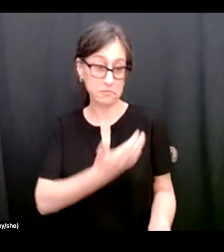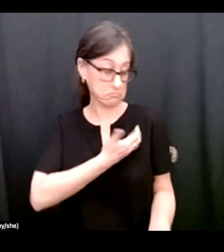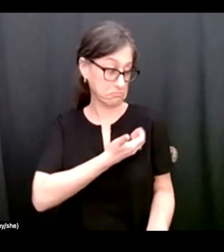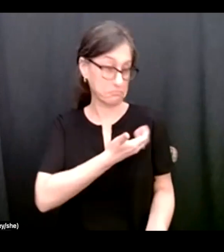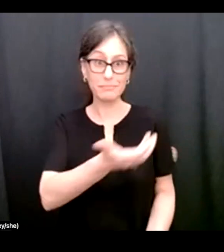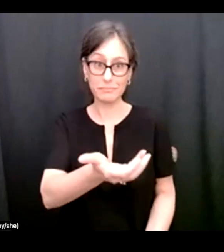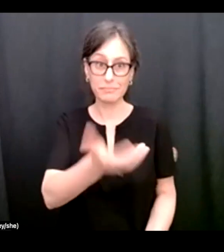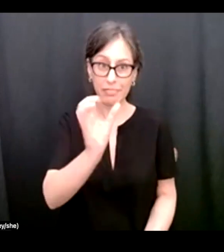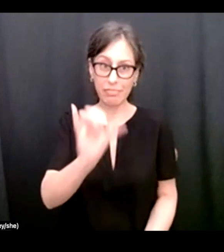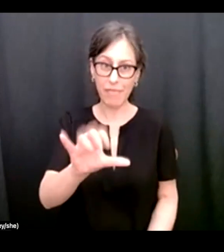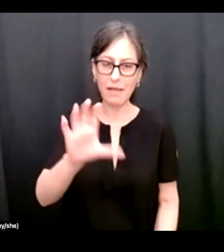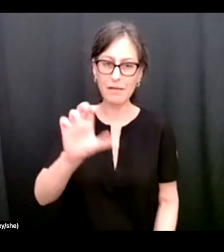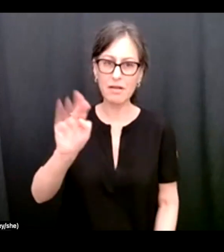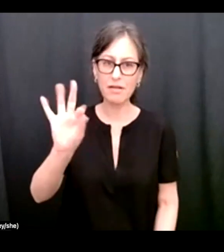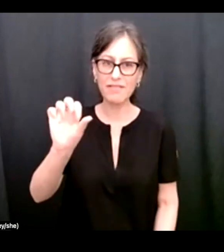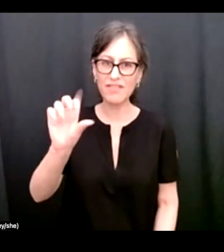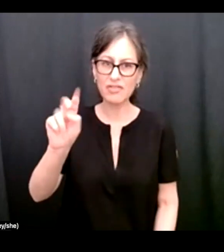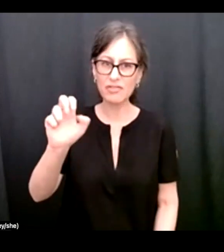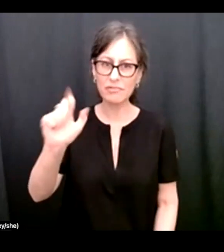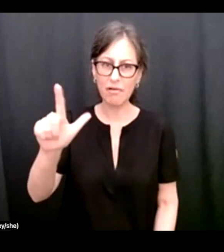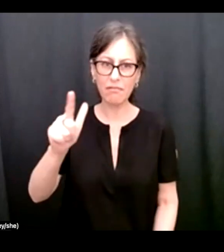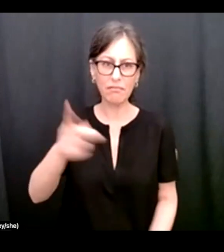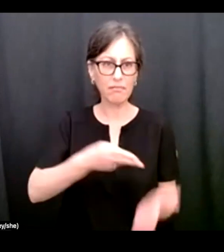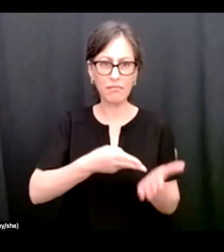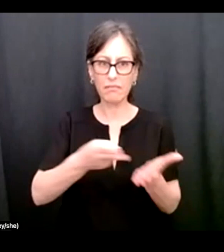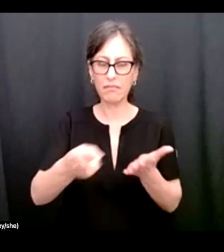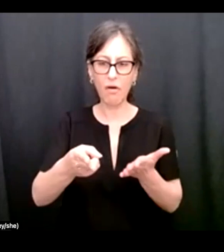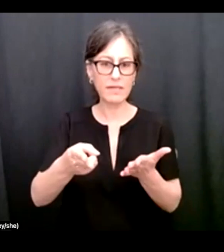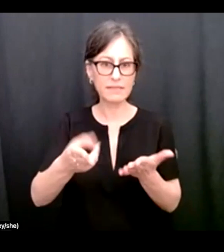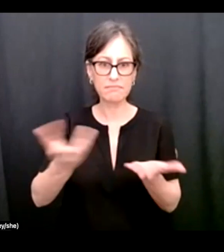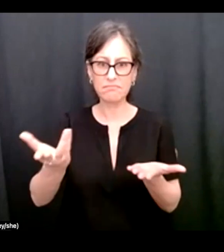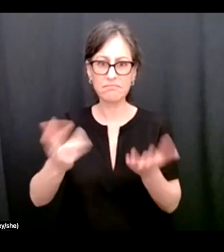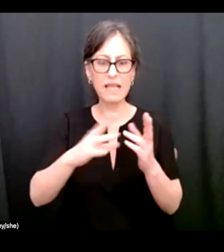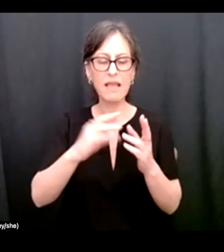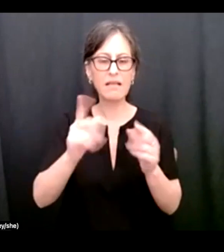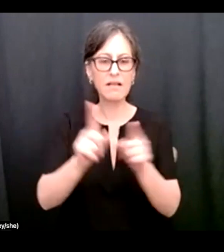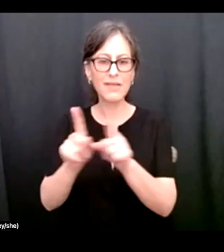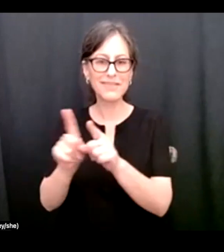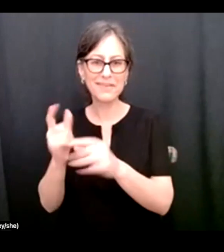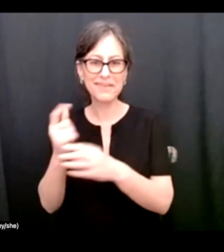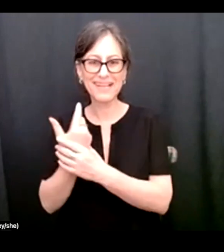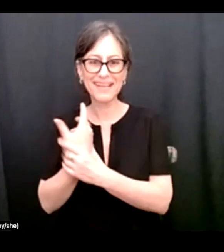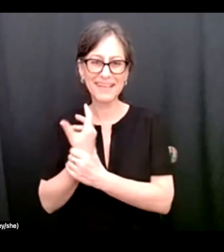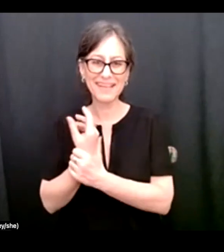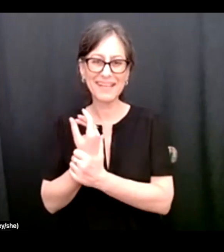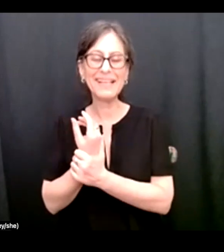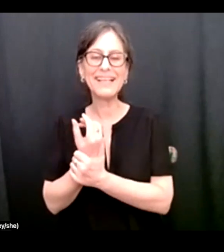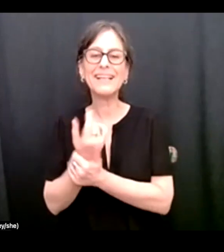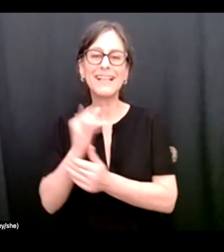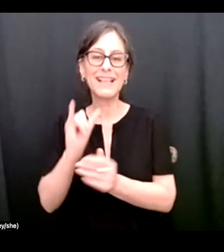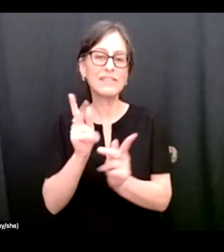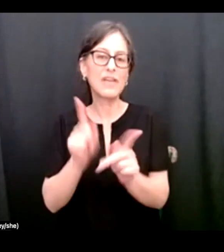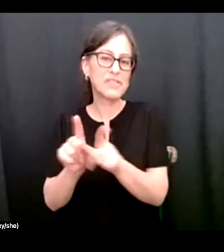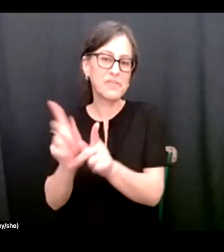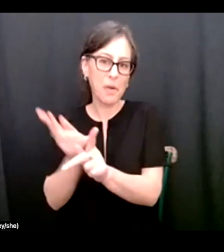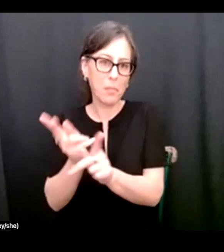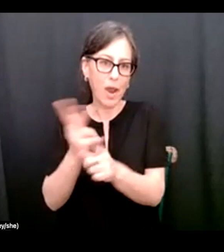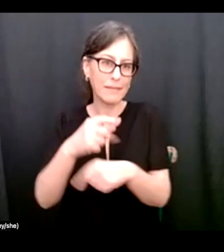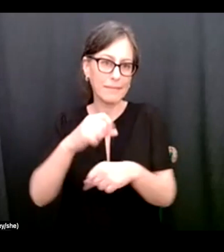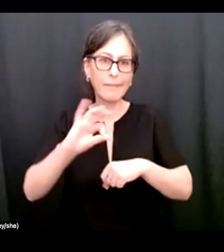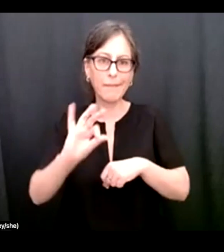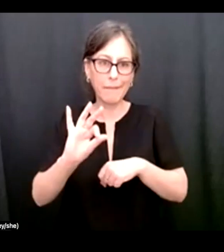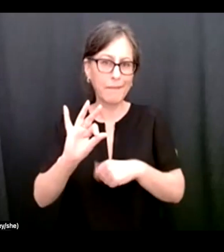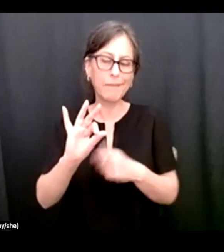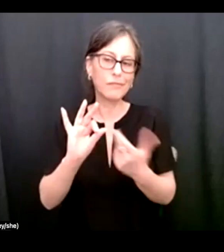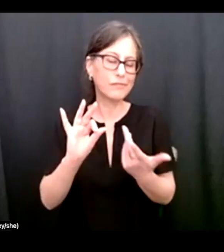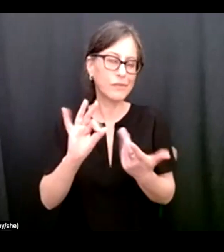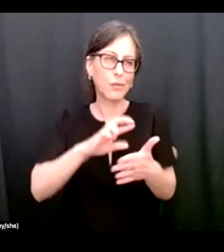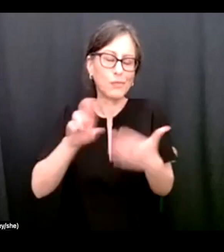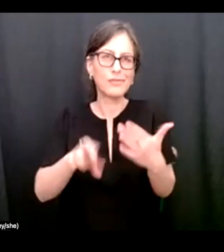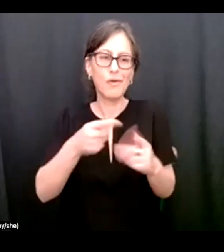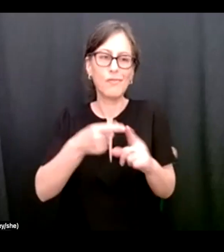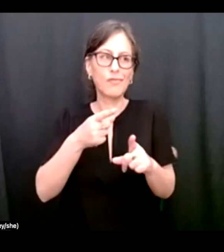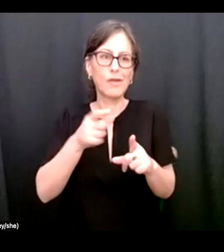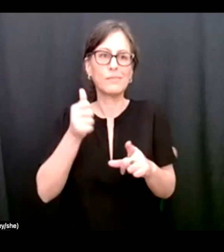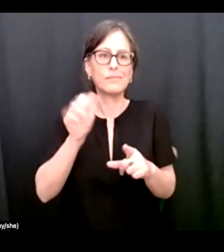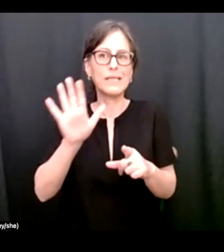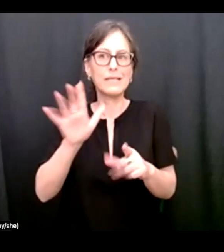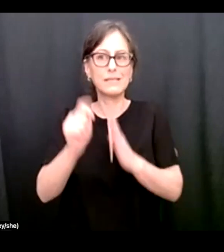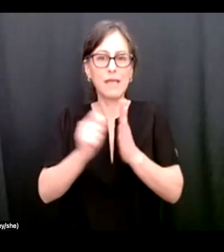very candid. And was also, I think, a product of his having spent time in France for a year